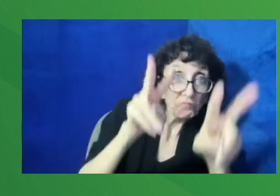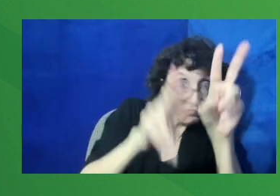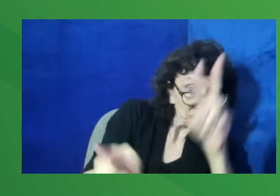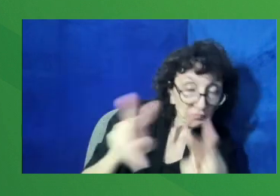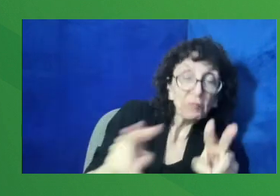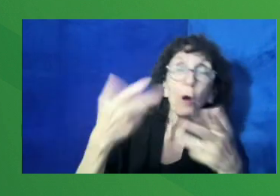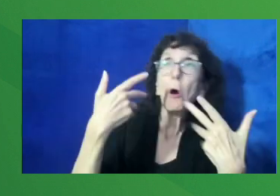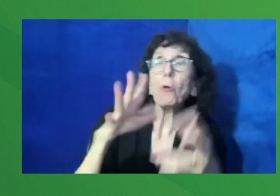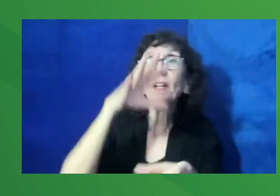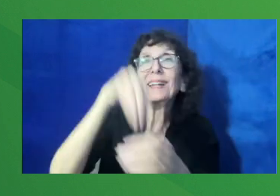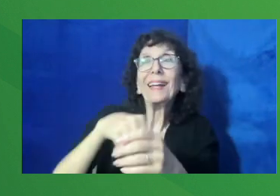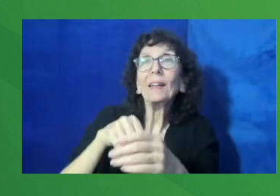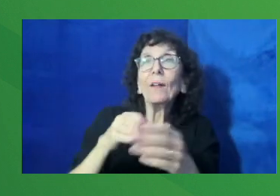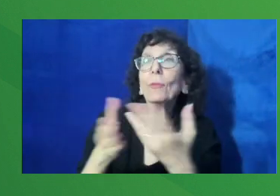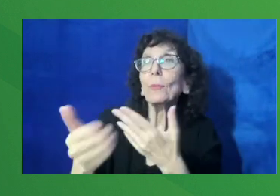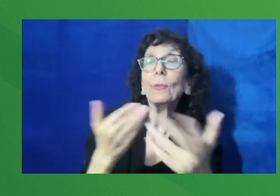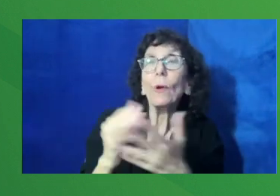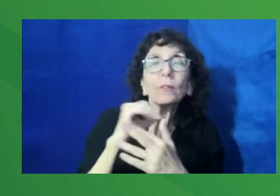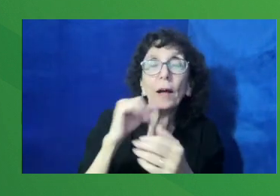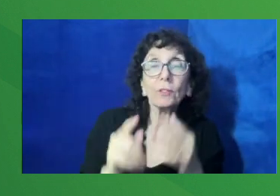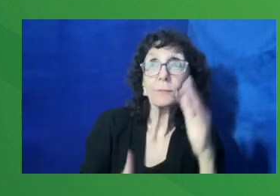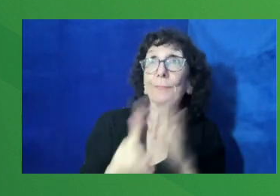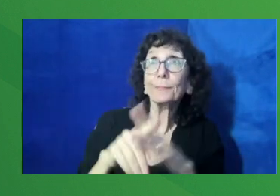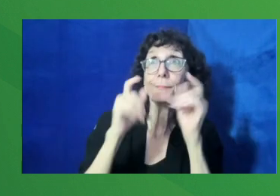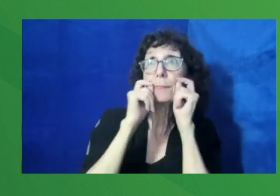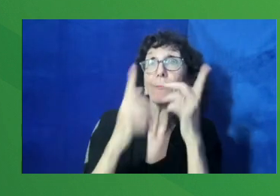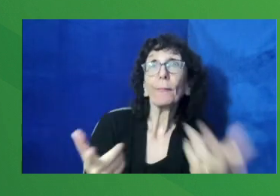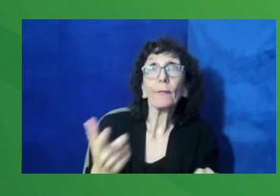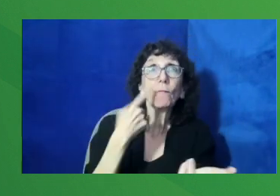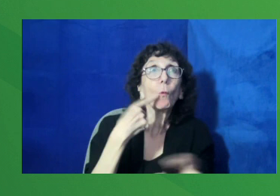not something that had just been dropped in. Let's go to the next one.